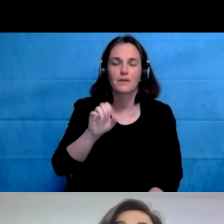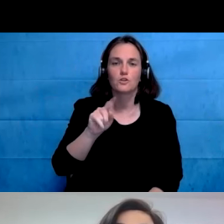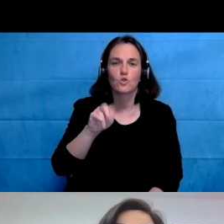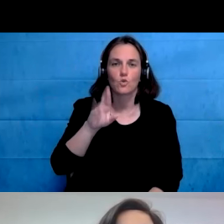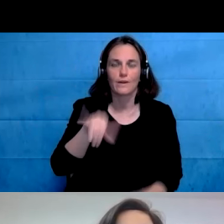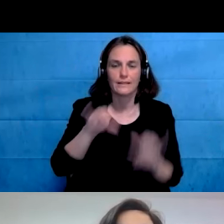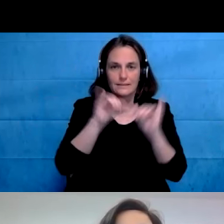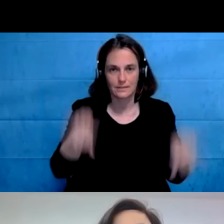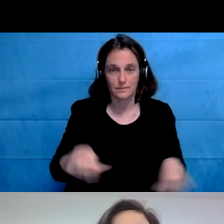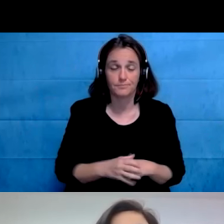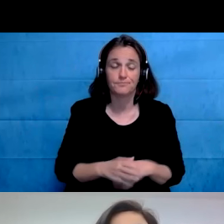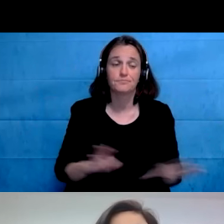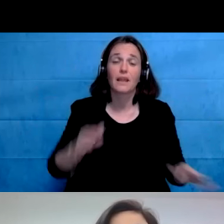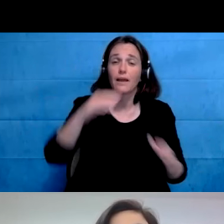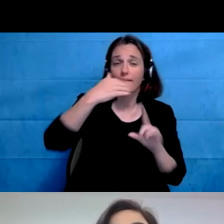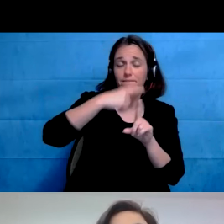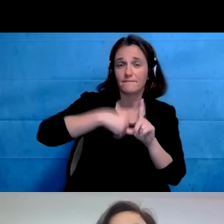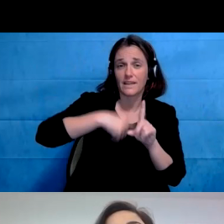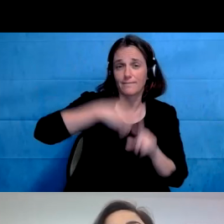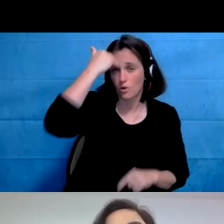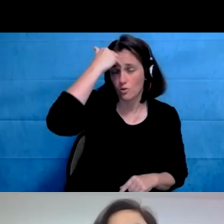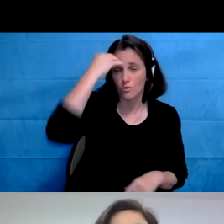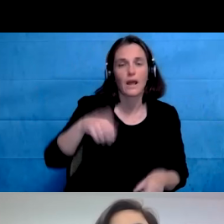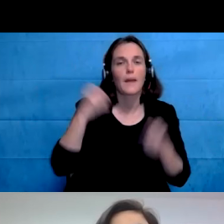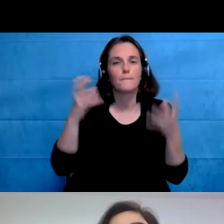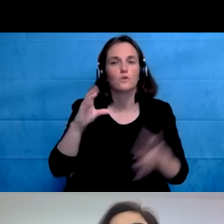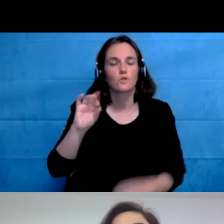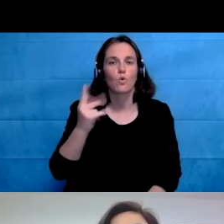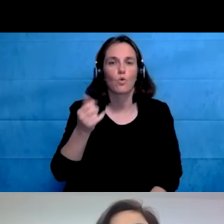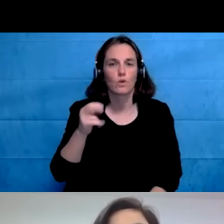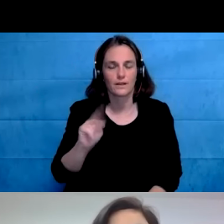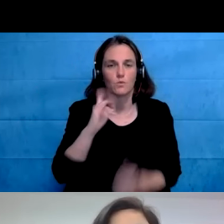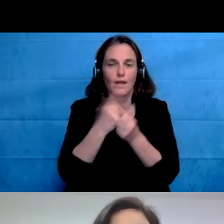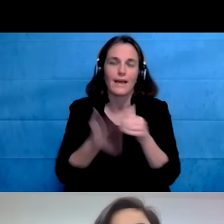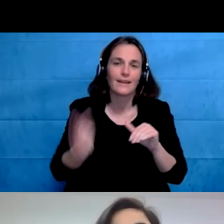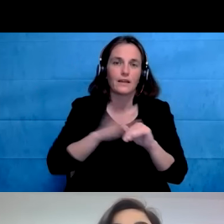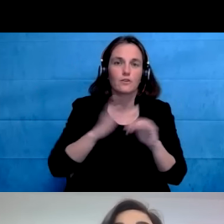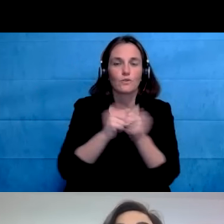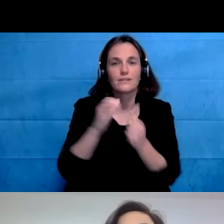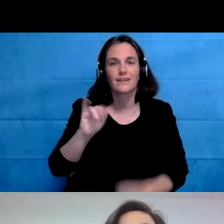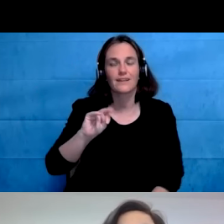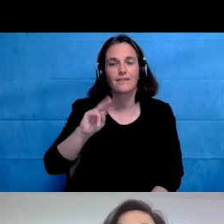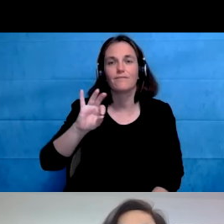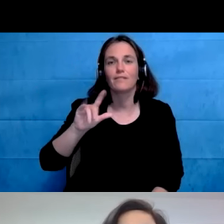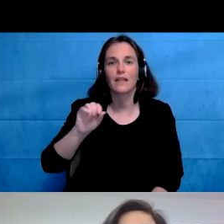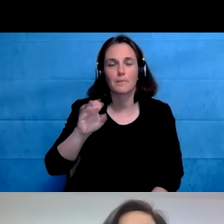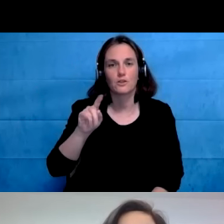a fever and multiorgan dysfunction causing increased inflammatory markers in those organ systems. To be diagnosed with this disorder,